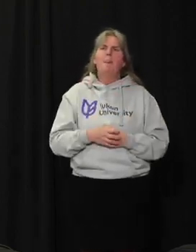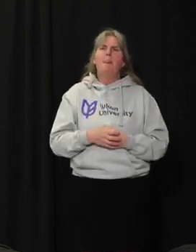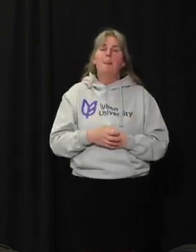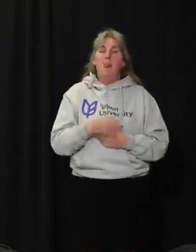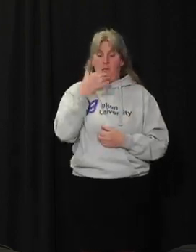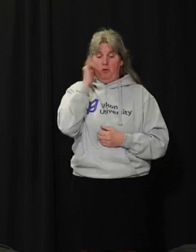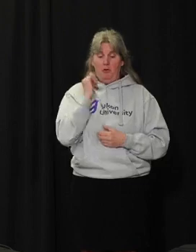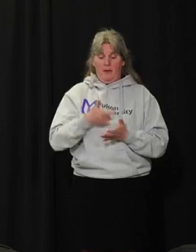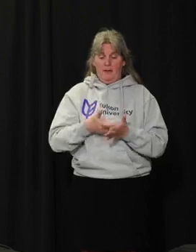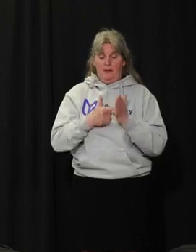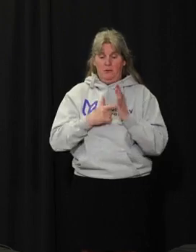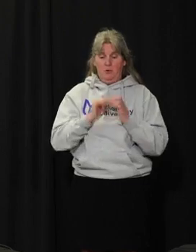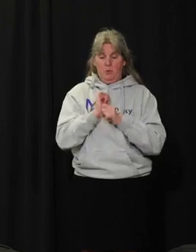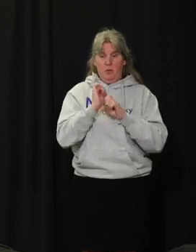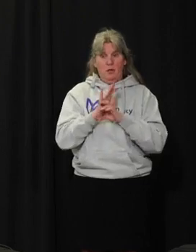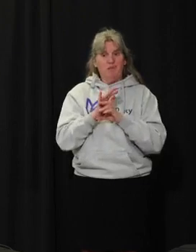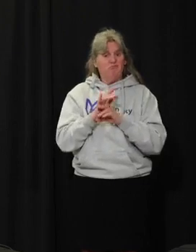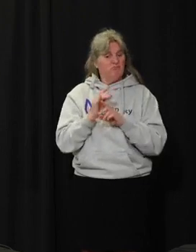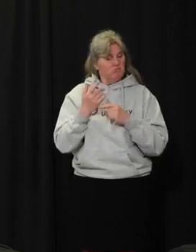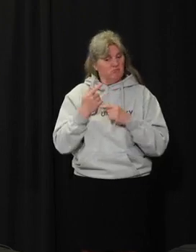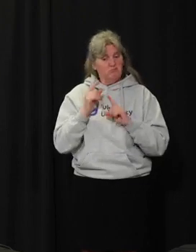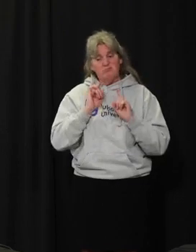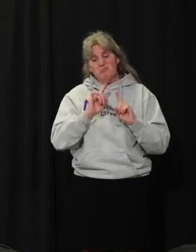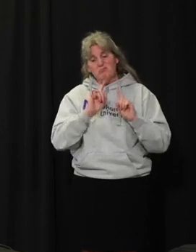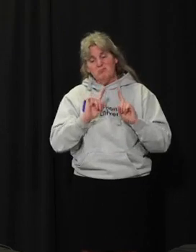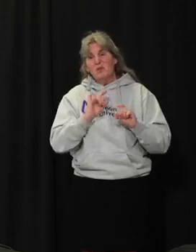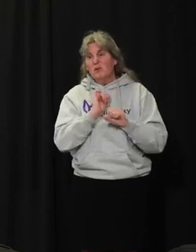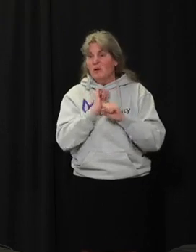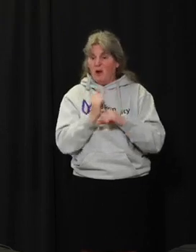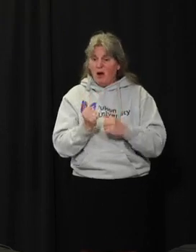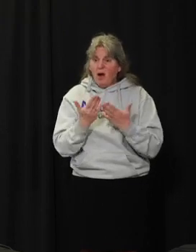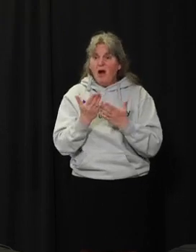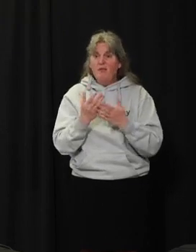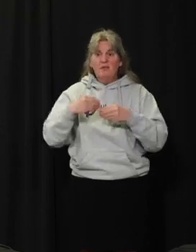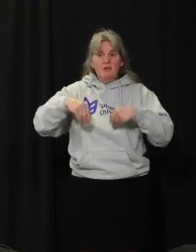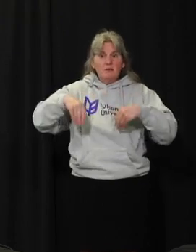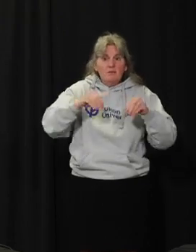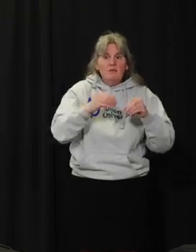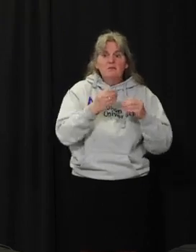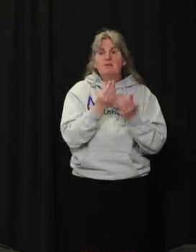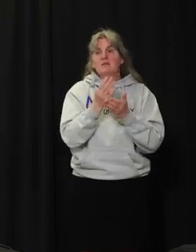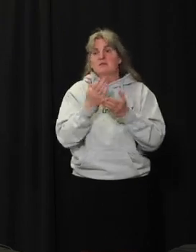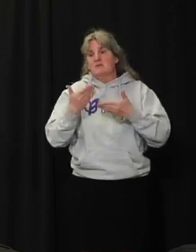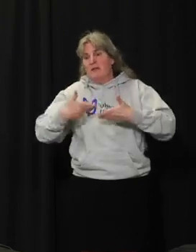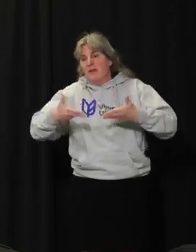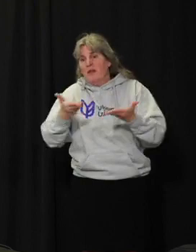Yukon's essential workers have continued to offer the services and goods that we all need in